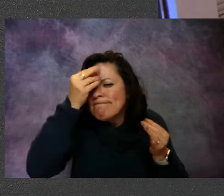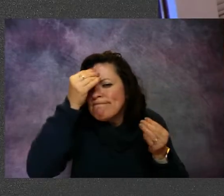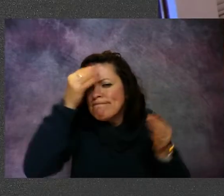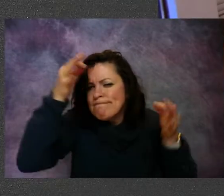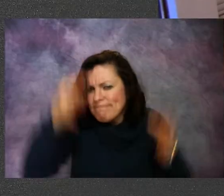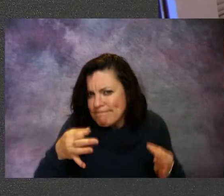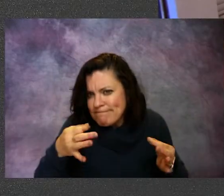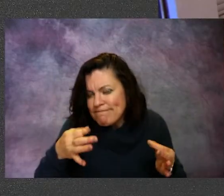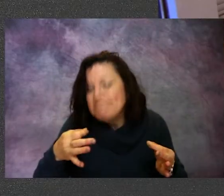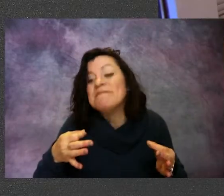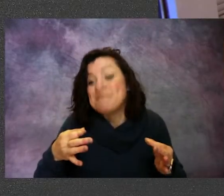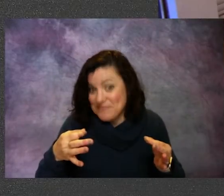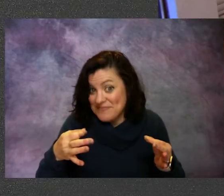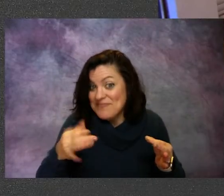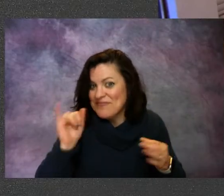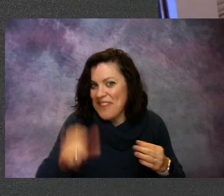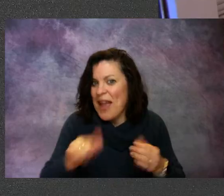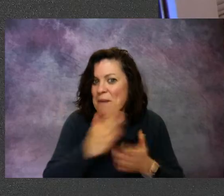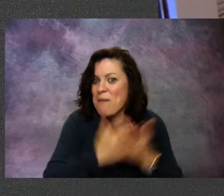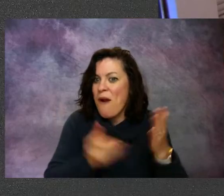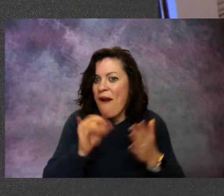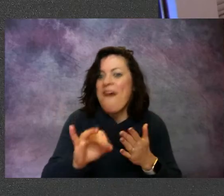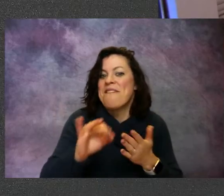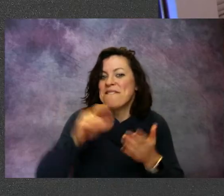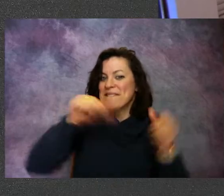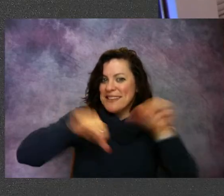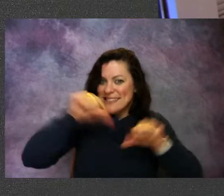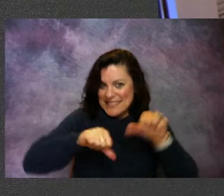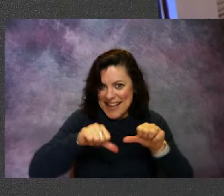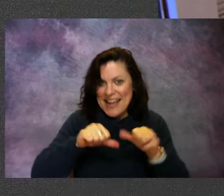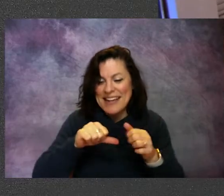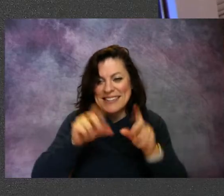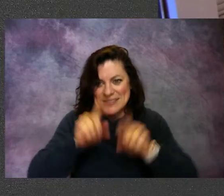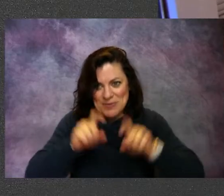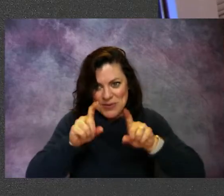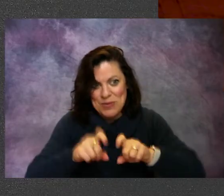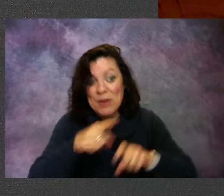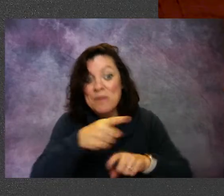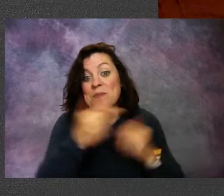So, let's do our coffee filter first and then we'll do our science experiment. So, here we go.